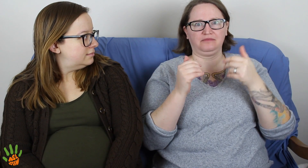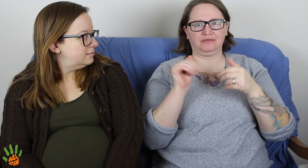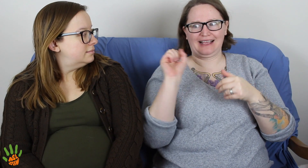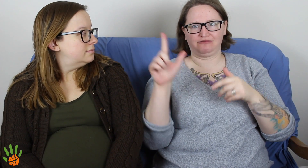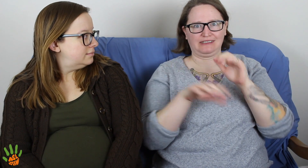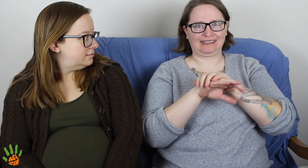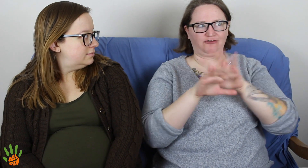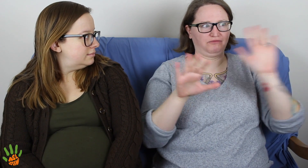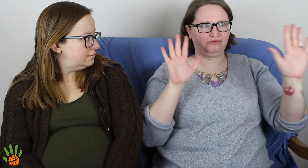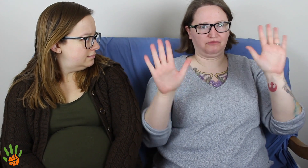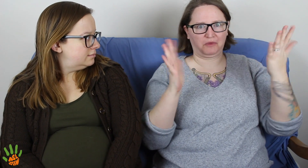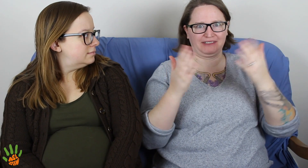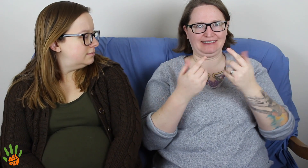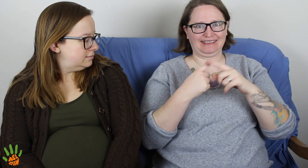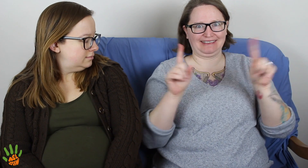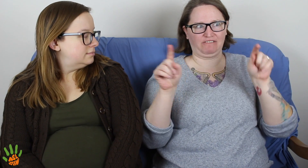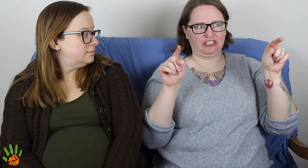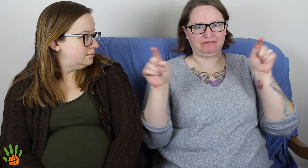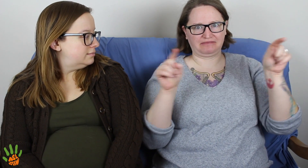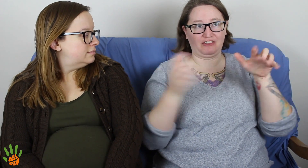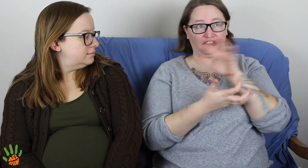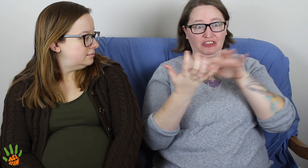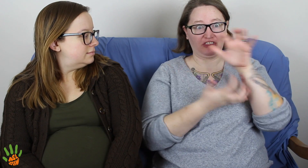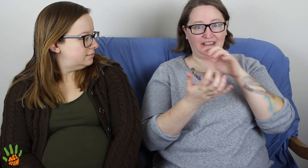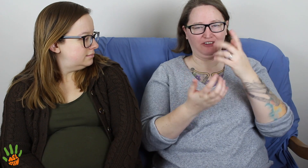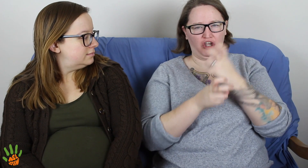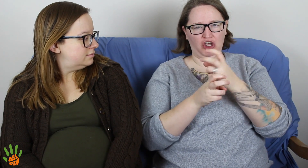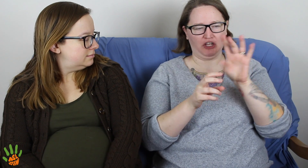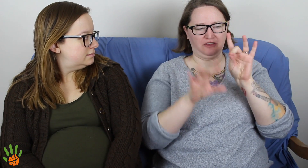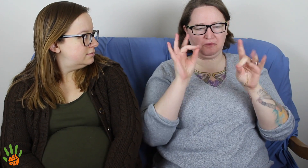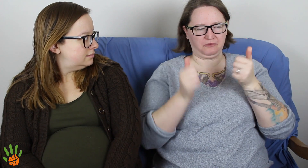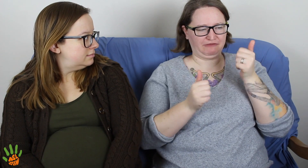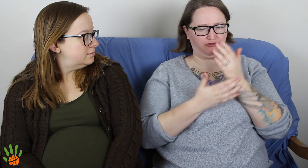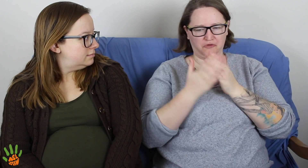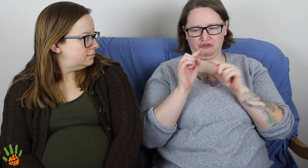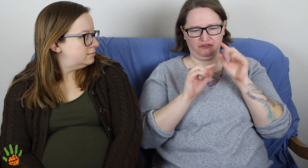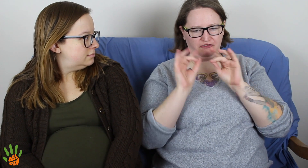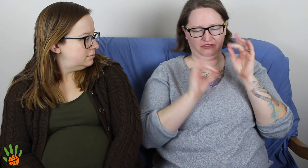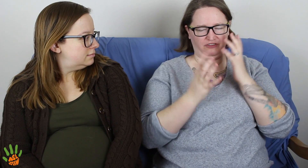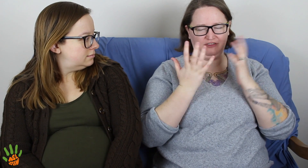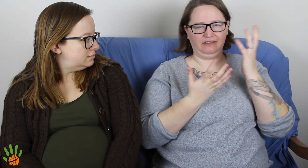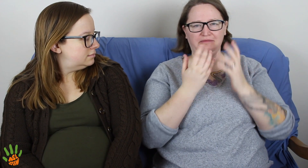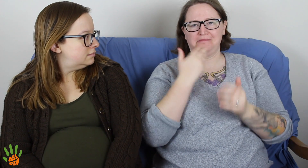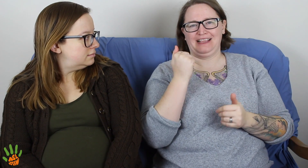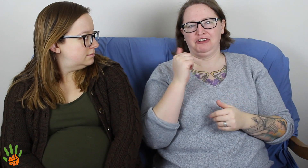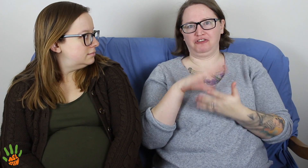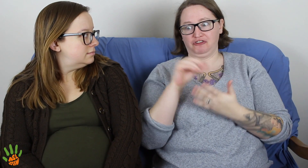understand the difference of ASL and English and they are different. If you mix them up, it become confusing as to which you should pick.